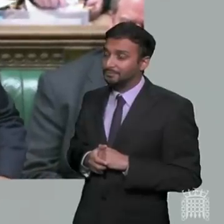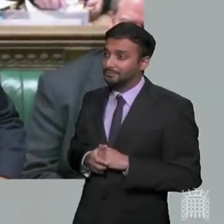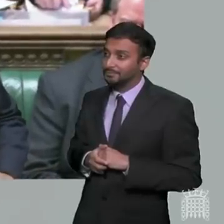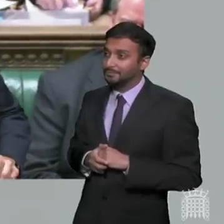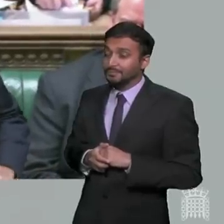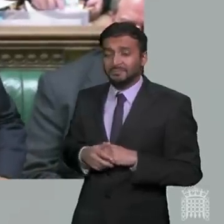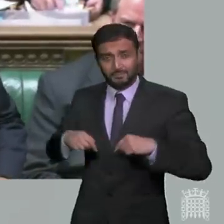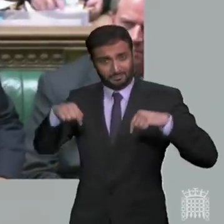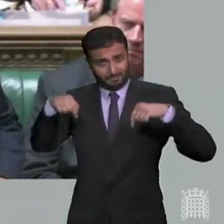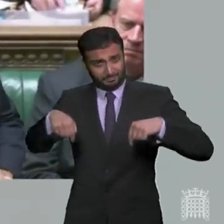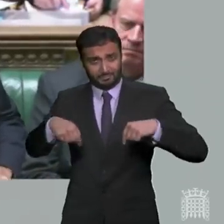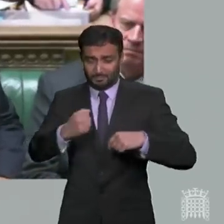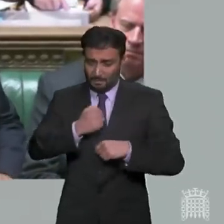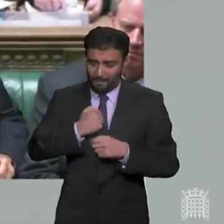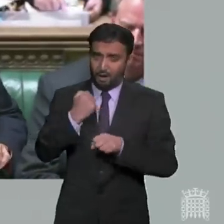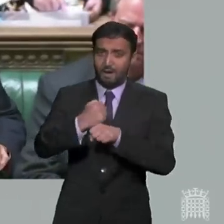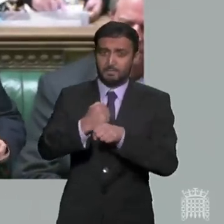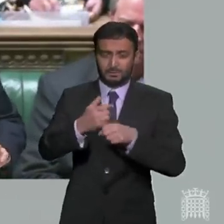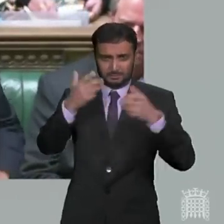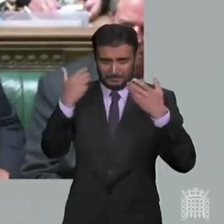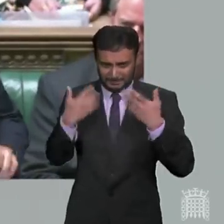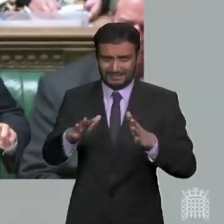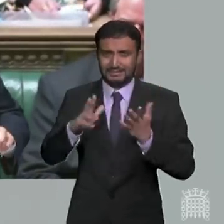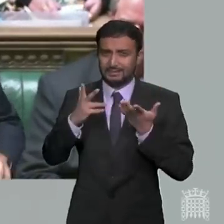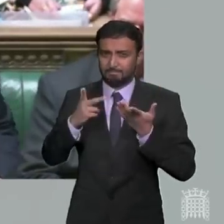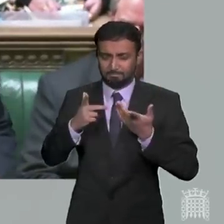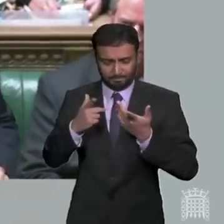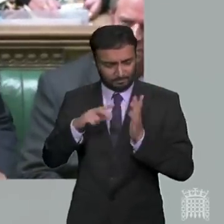in place an economic plan that will deliver confidence and stability to our economy.